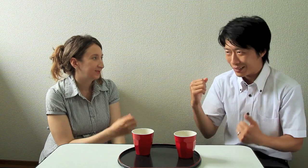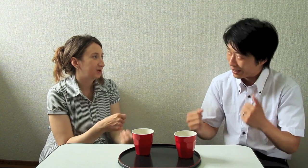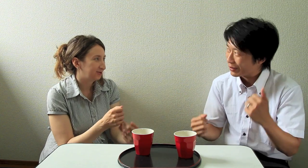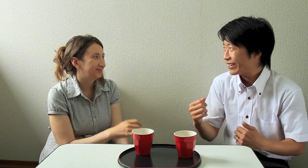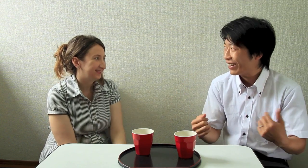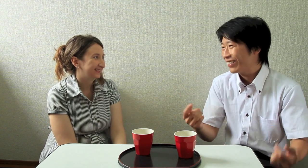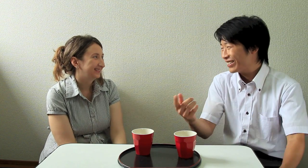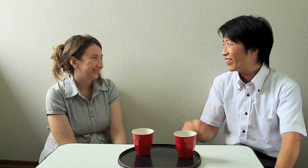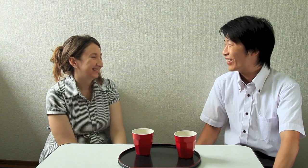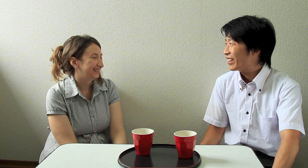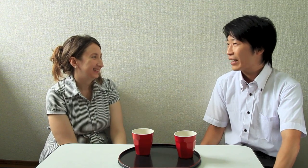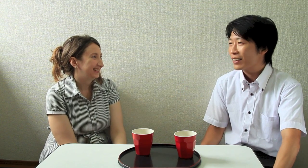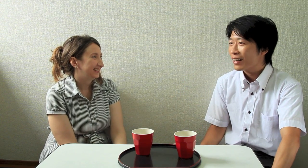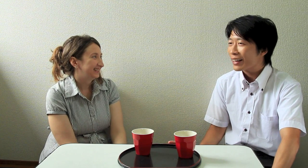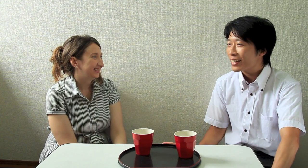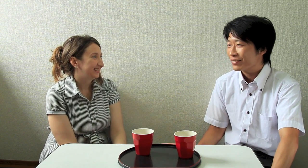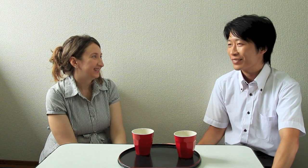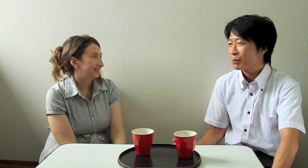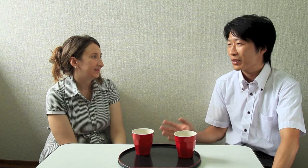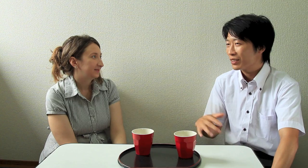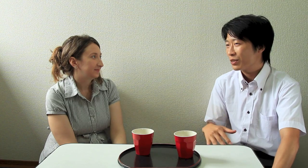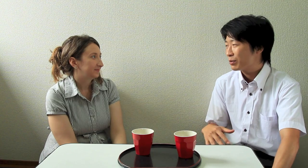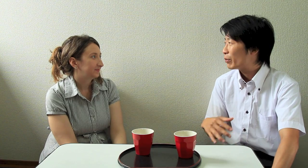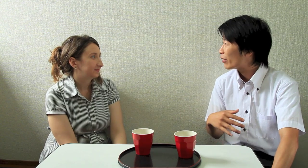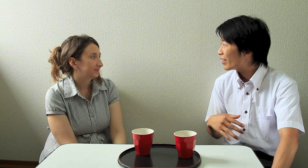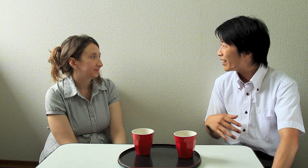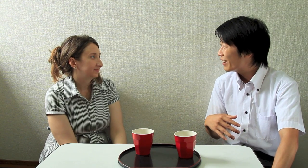I'd have to get up and go to them, that habit also spilled into my brother and I.